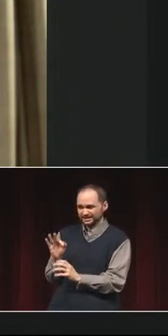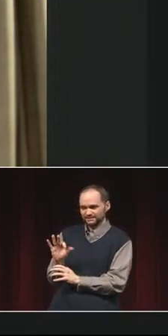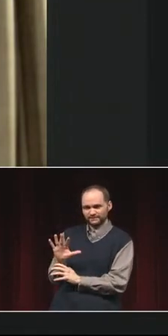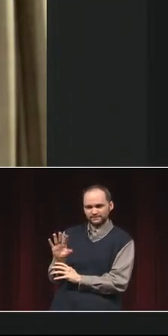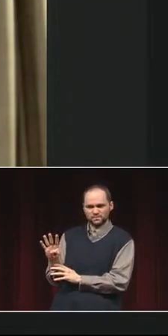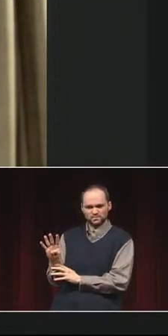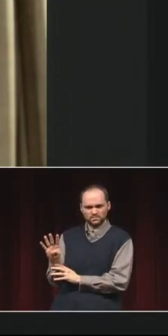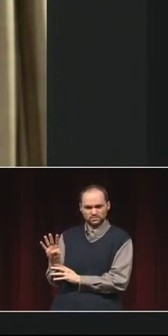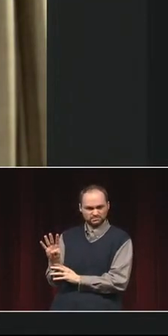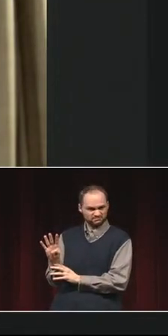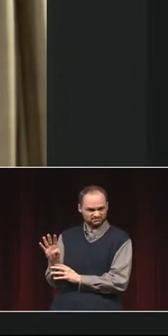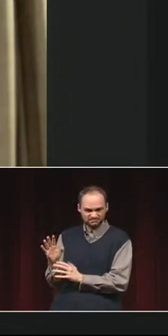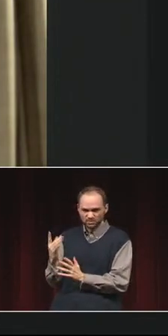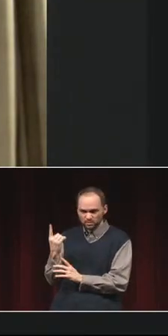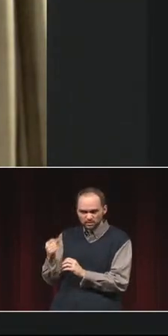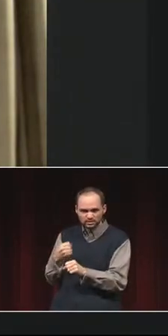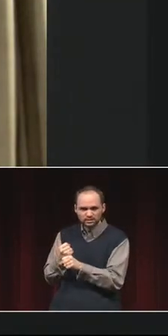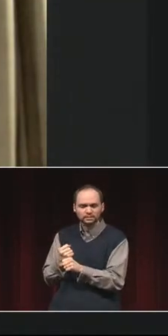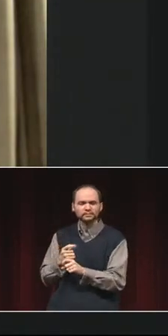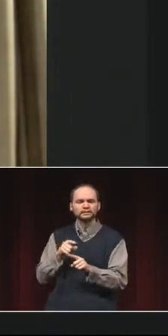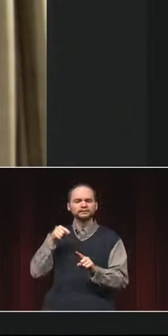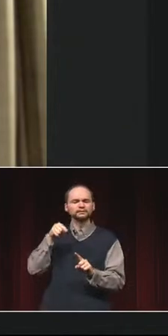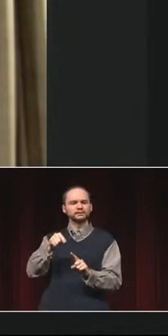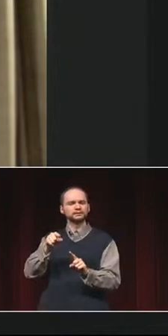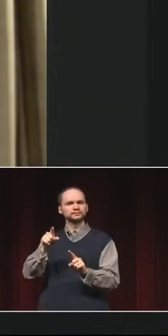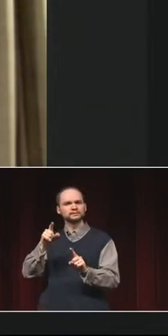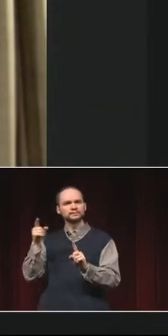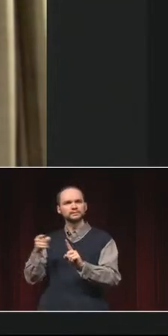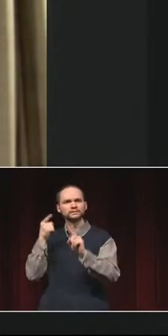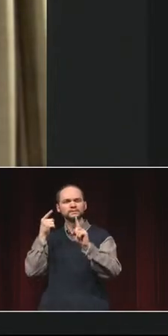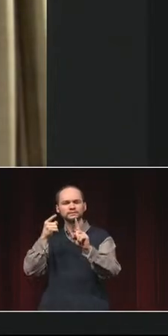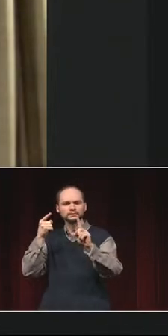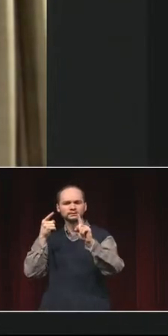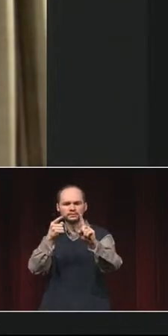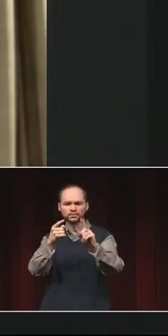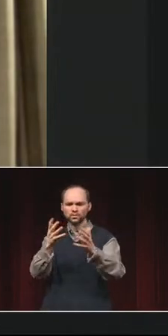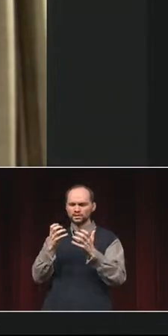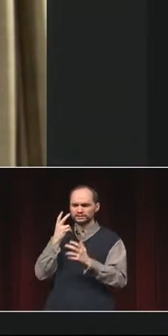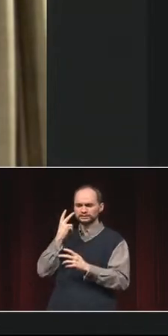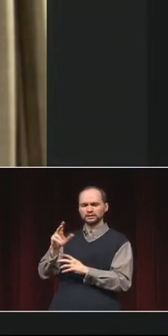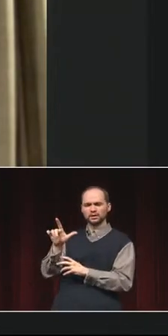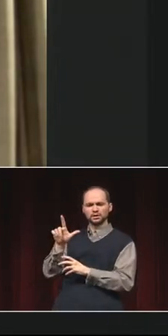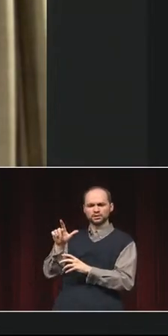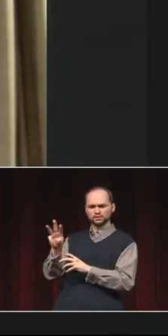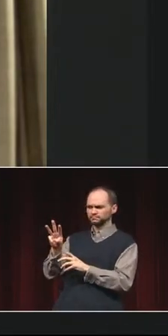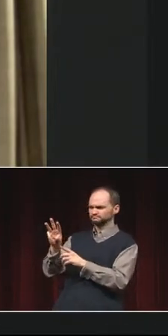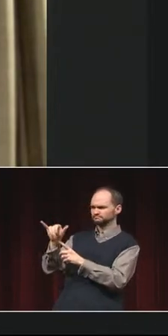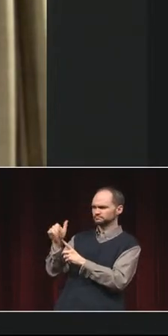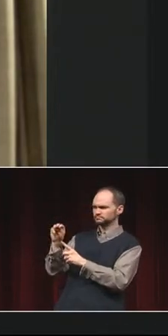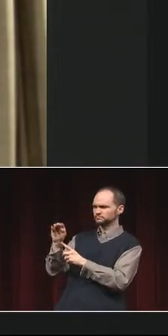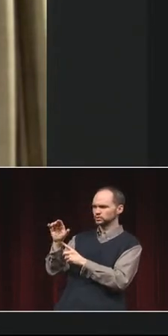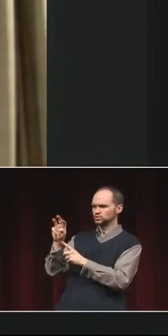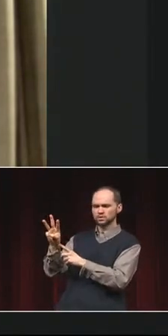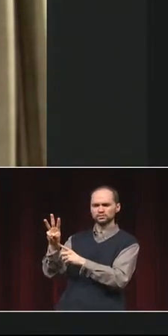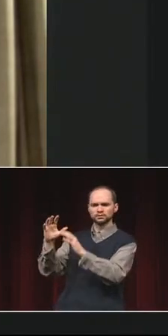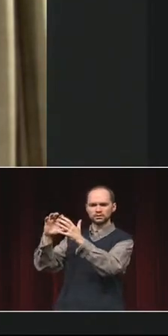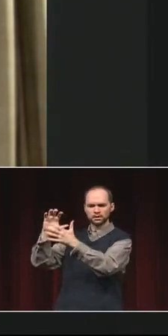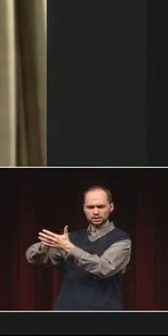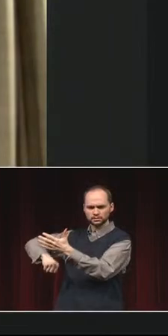This political movement seeks to abolish Jim Crowe laws, diminish discrimination,